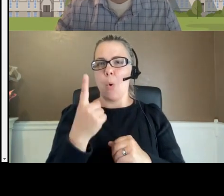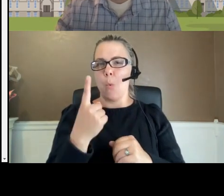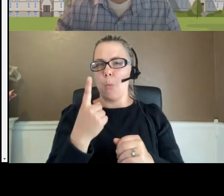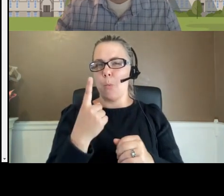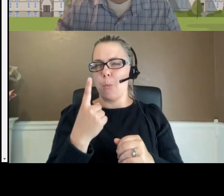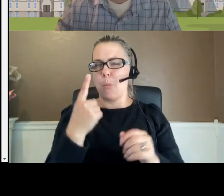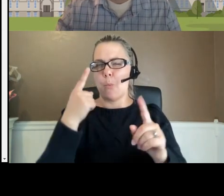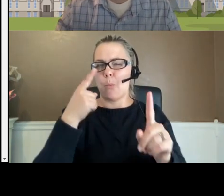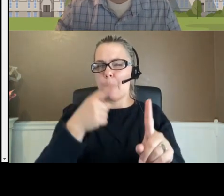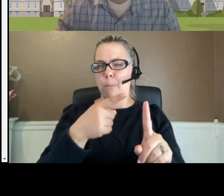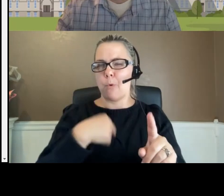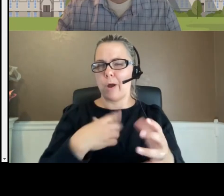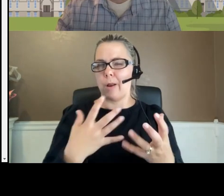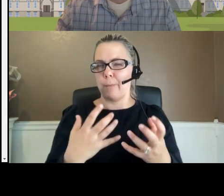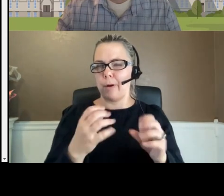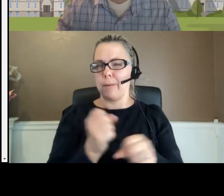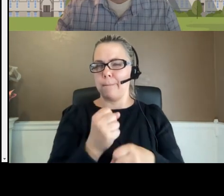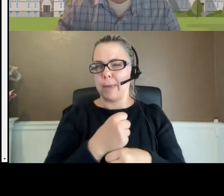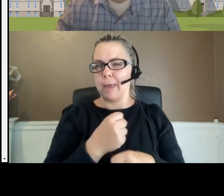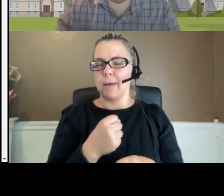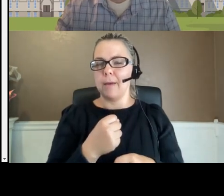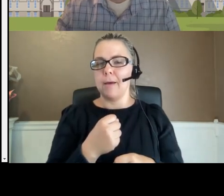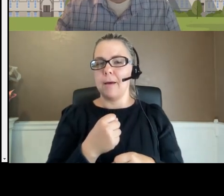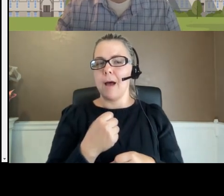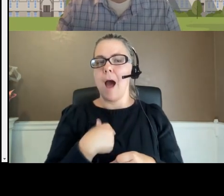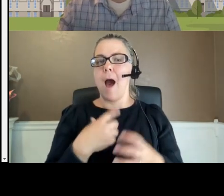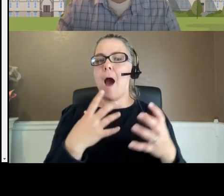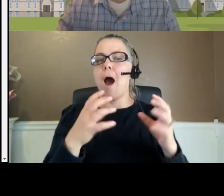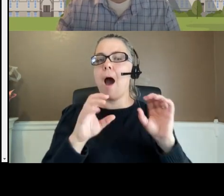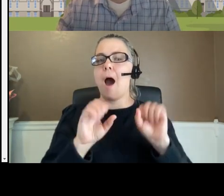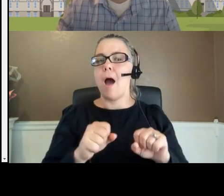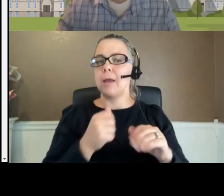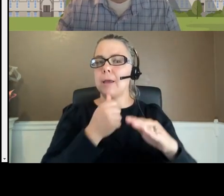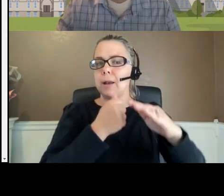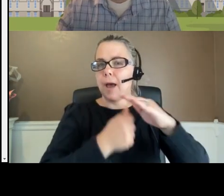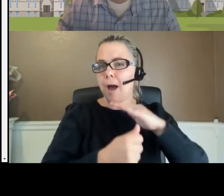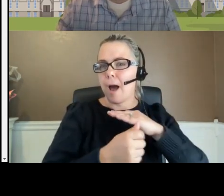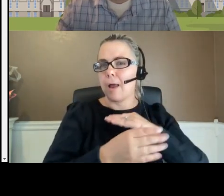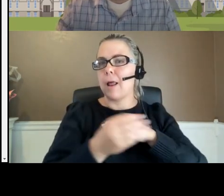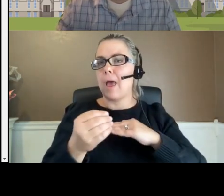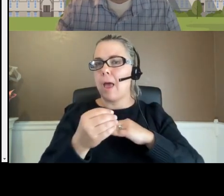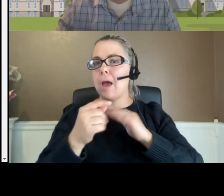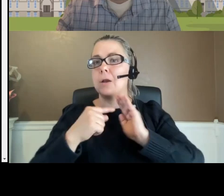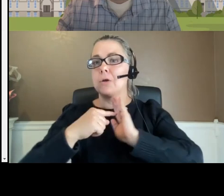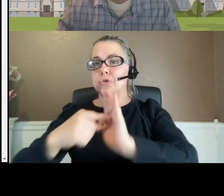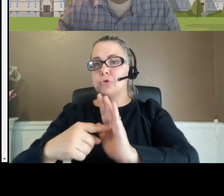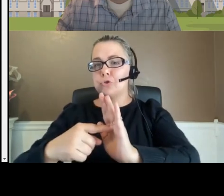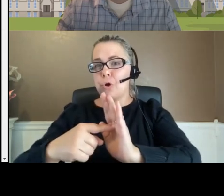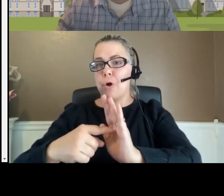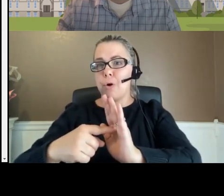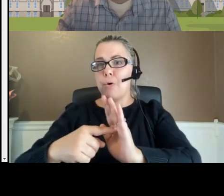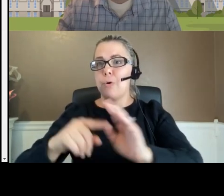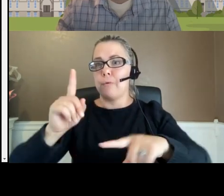the Details panel here I can hide and show icons to help simplify my view. For example,